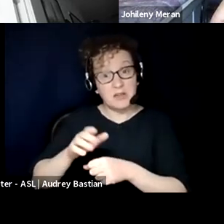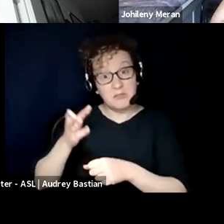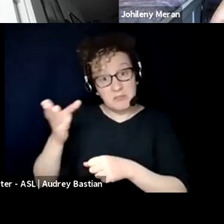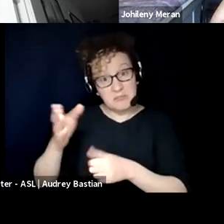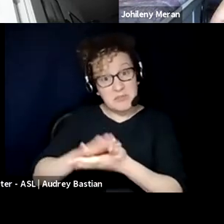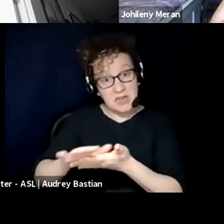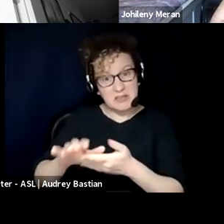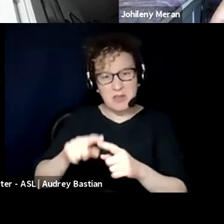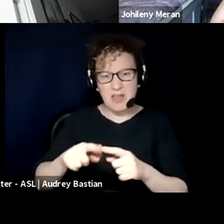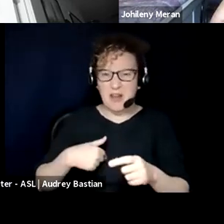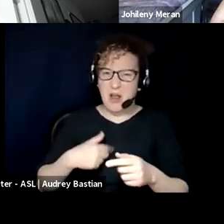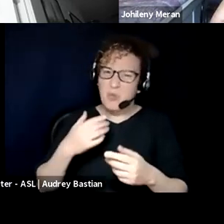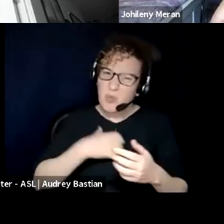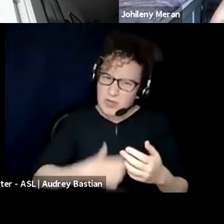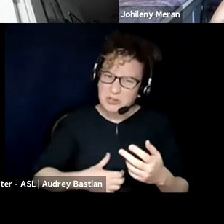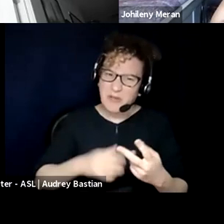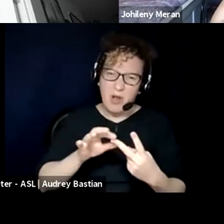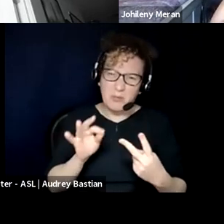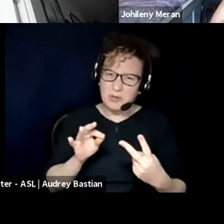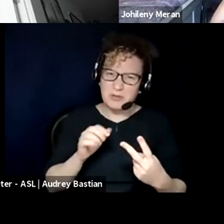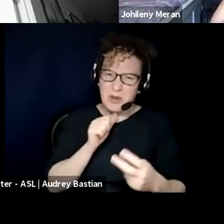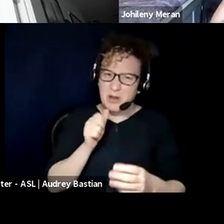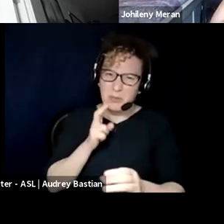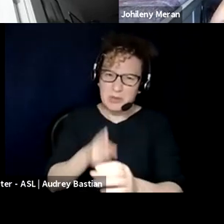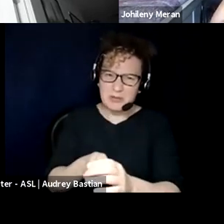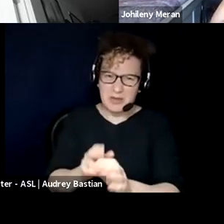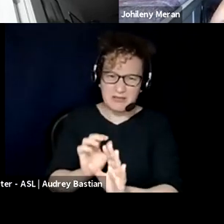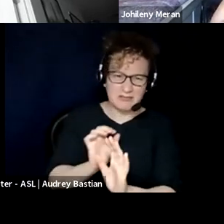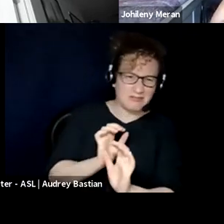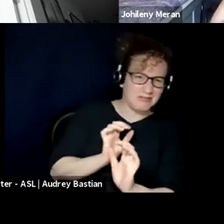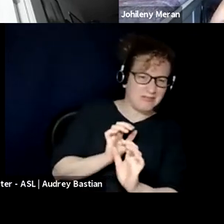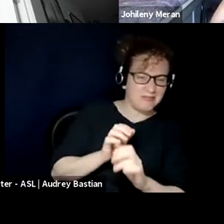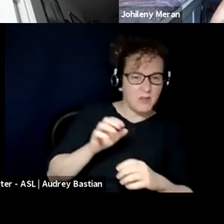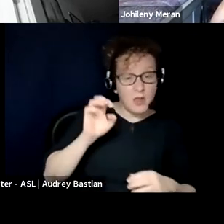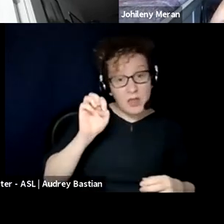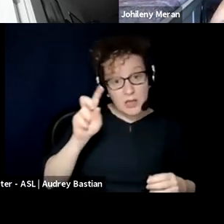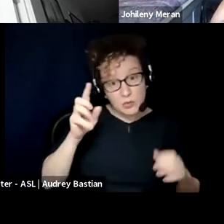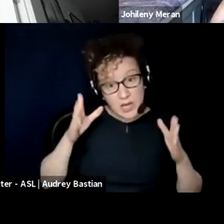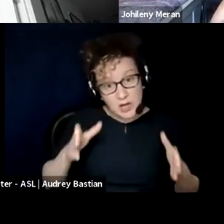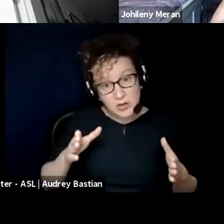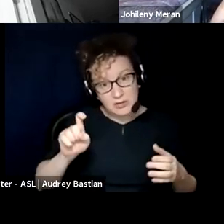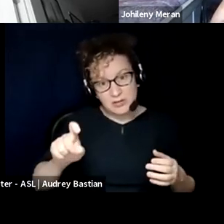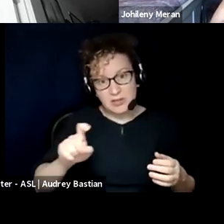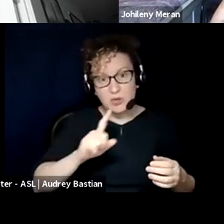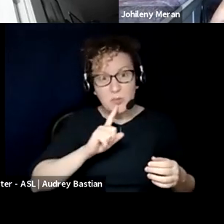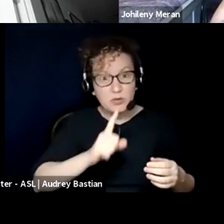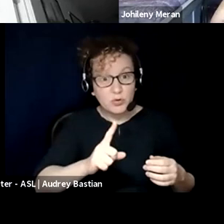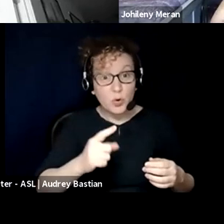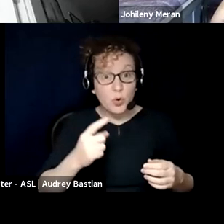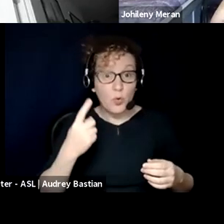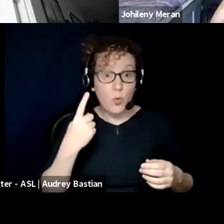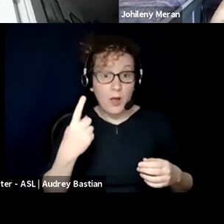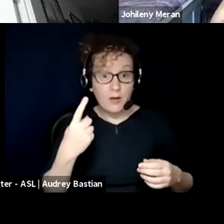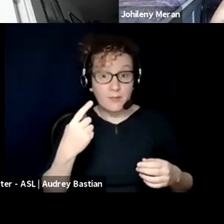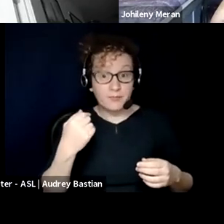And I think educators need to make sure that like one, if you're going to do a lot of traveling